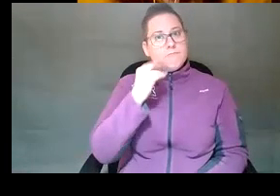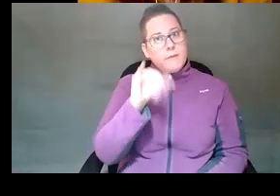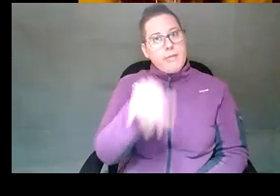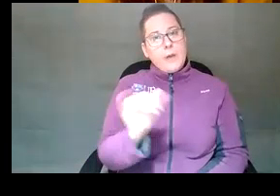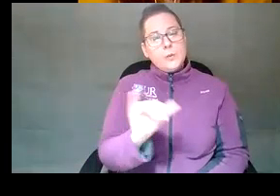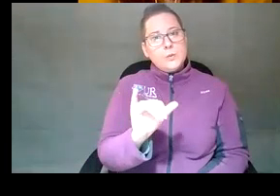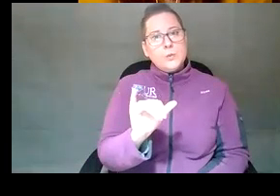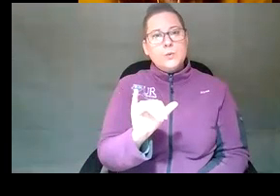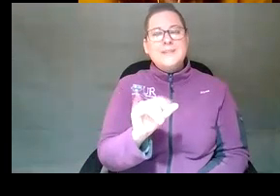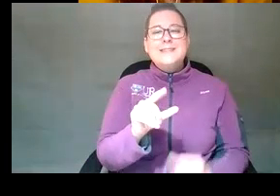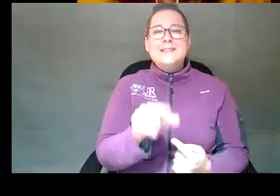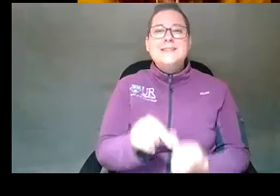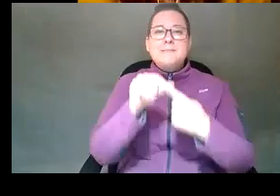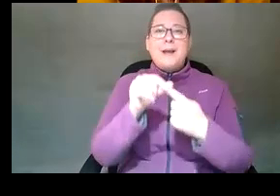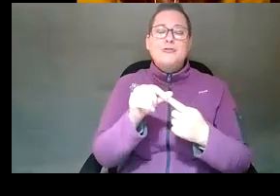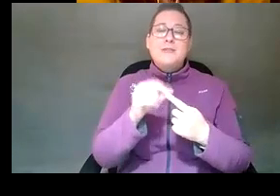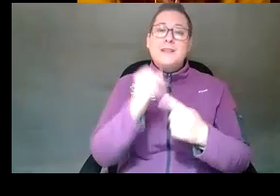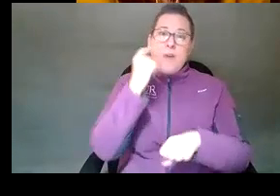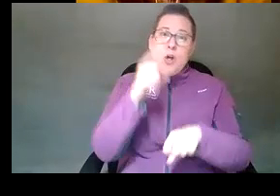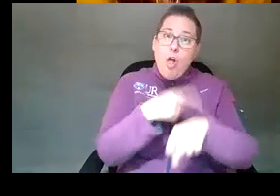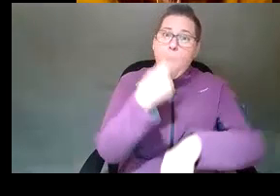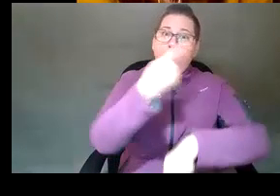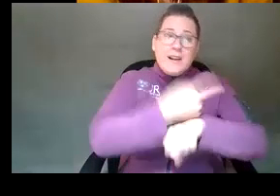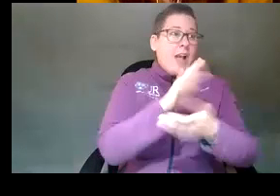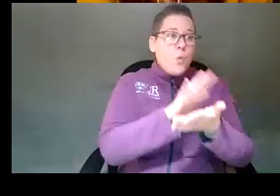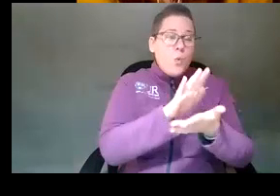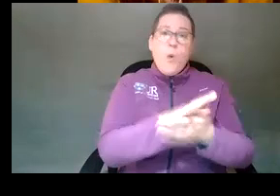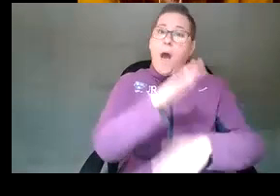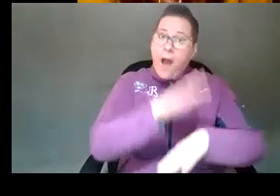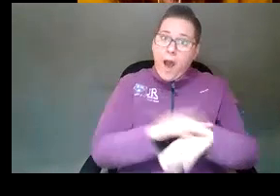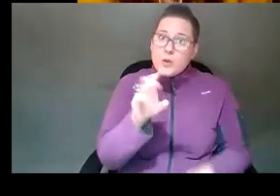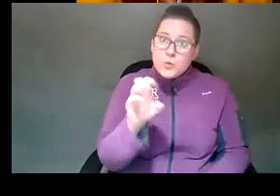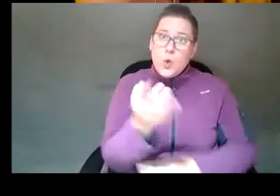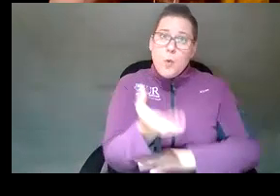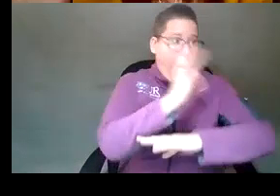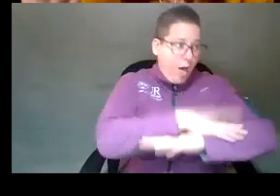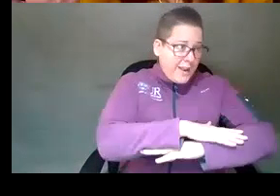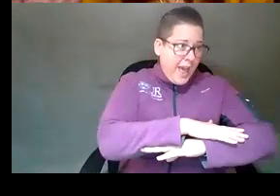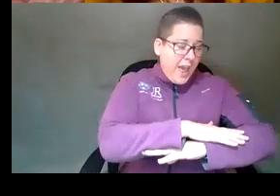transitioning off of a long day of school zoom can be really hard to then sit and be back on